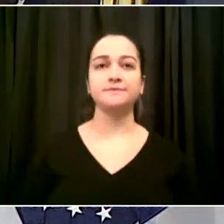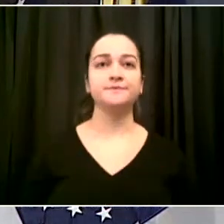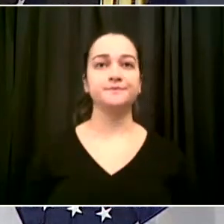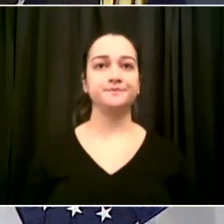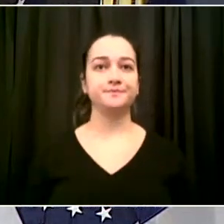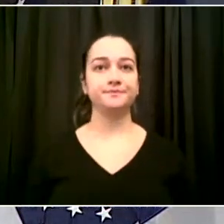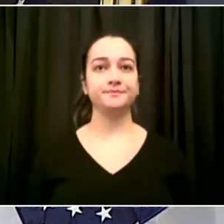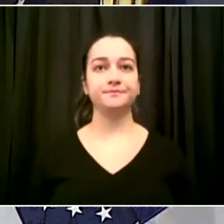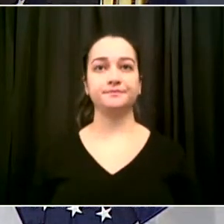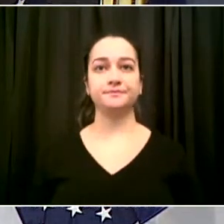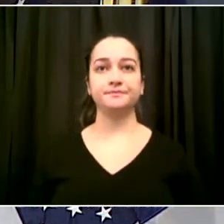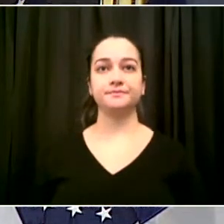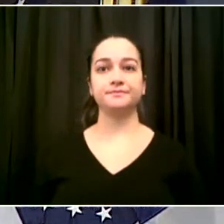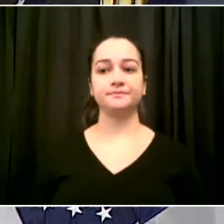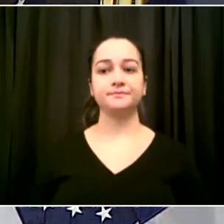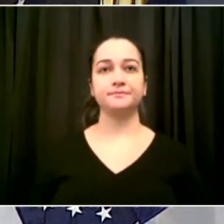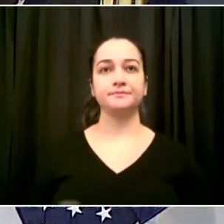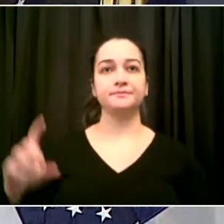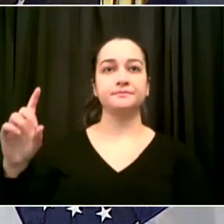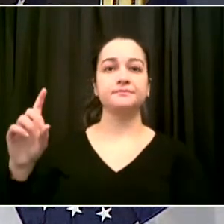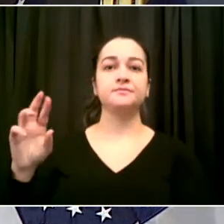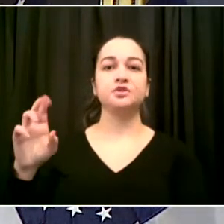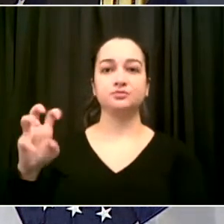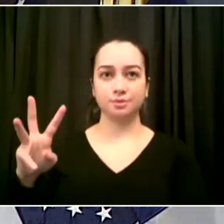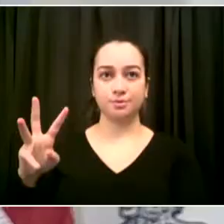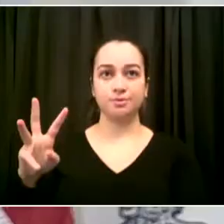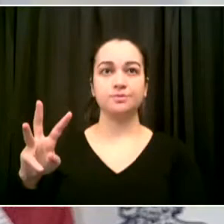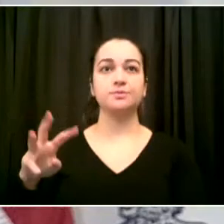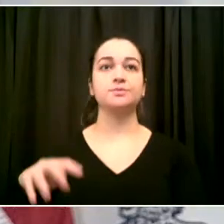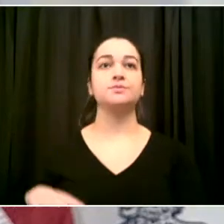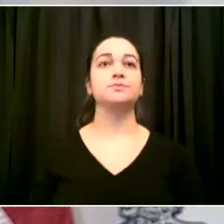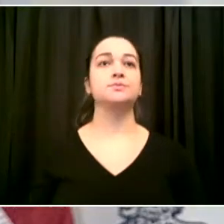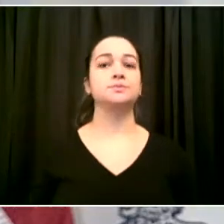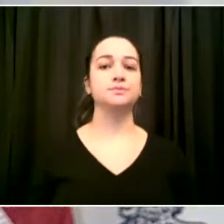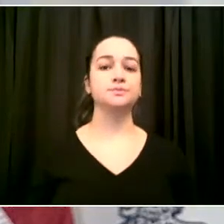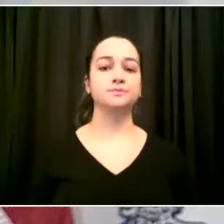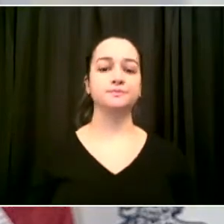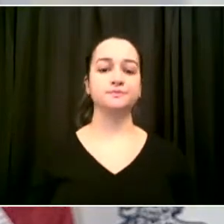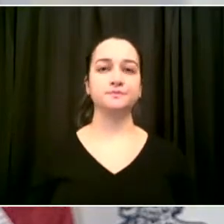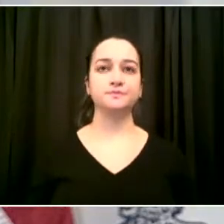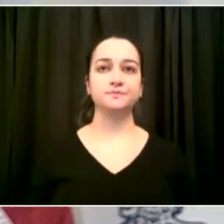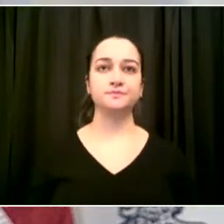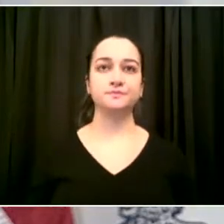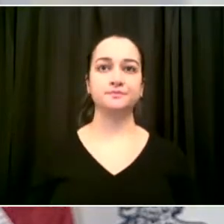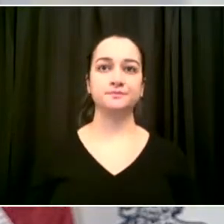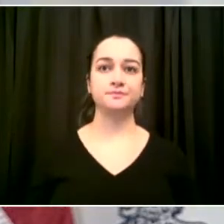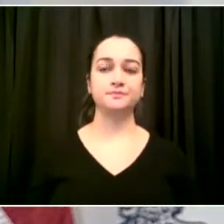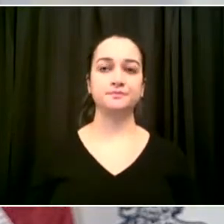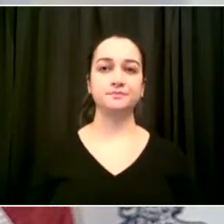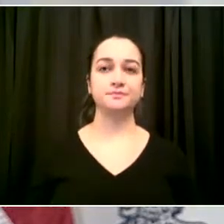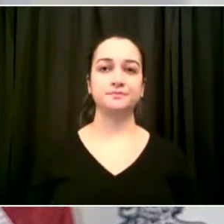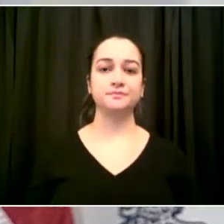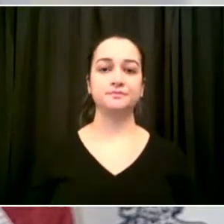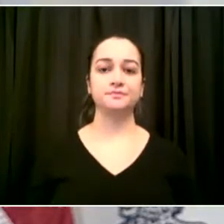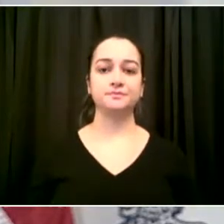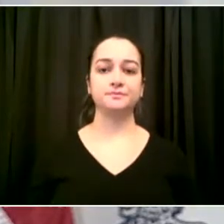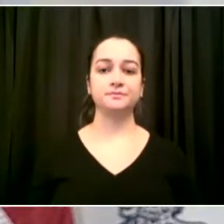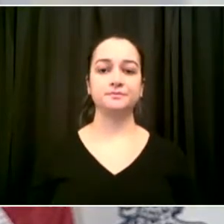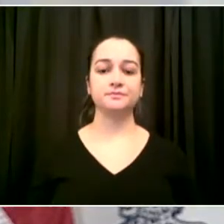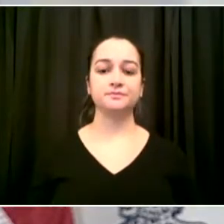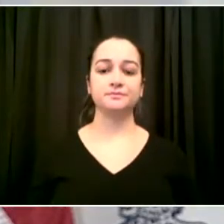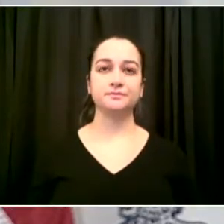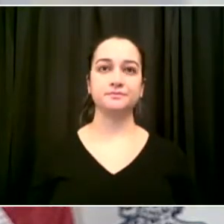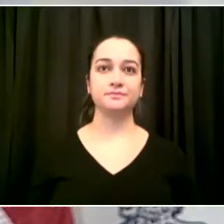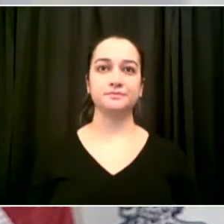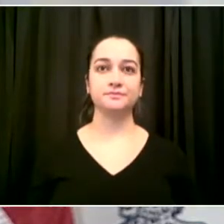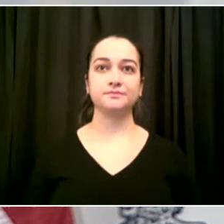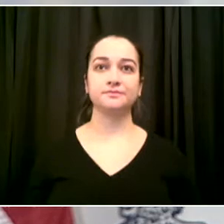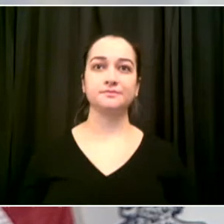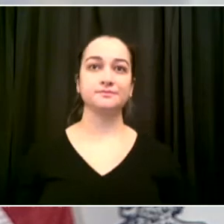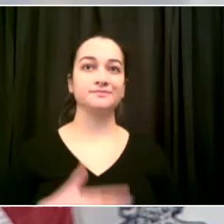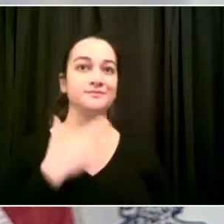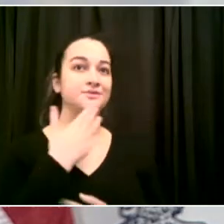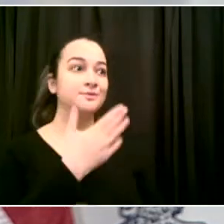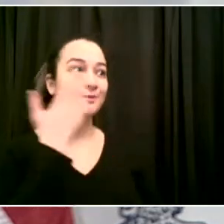WE HAVE TIME